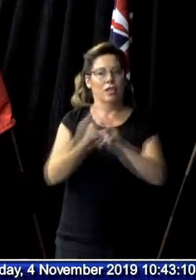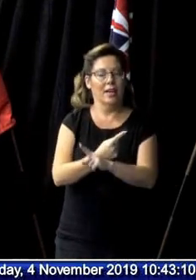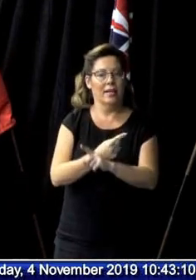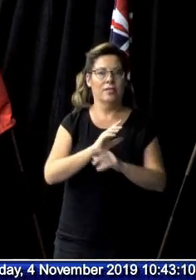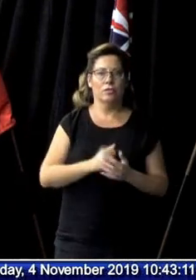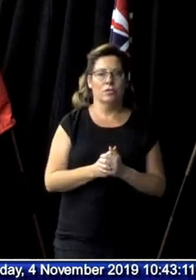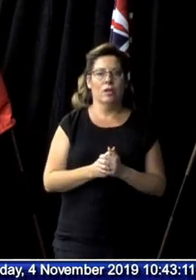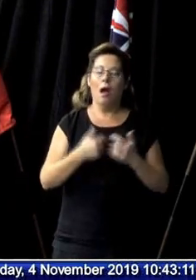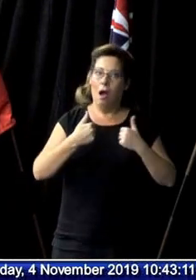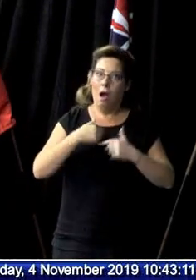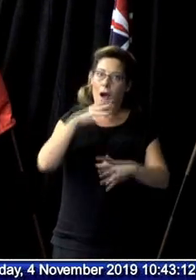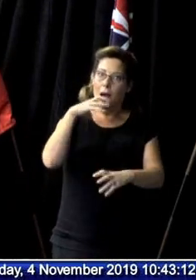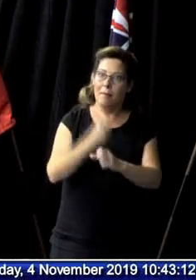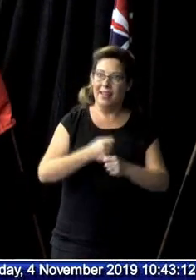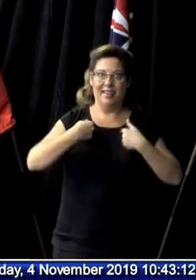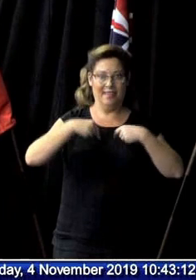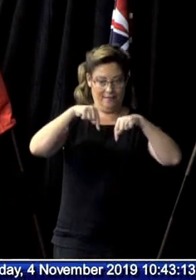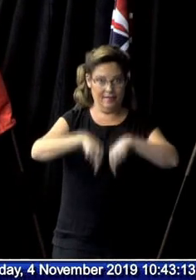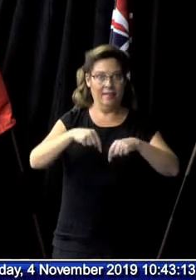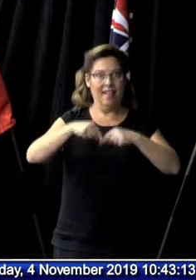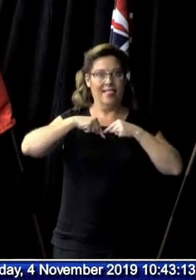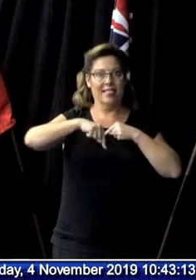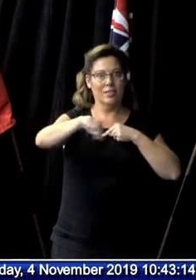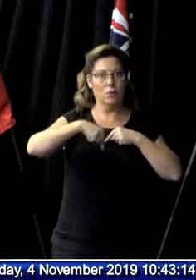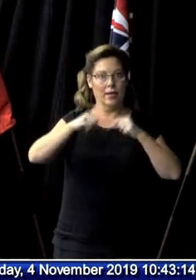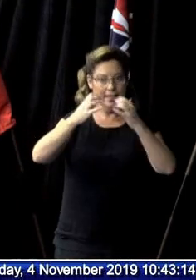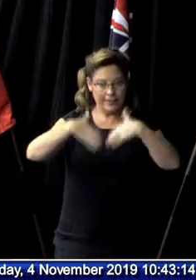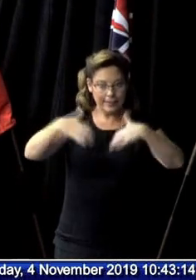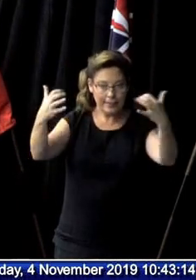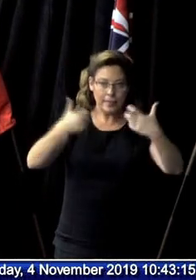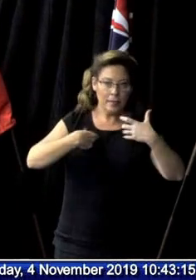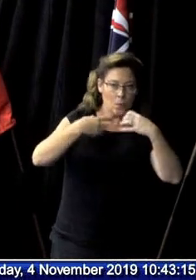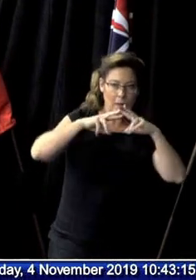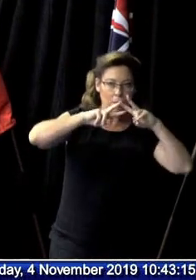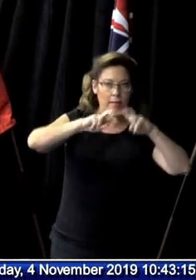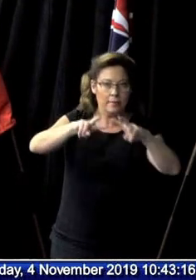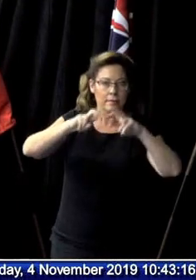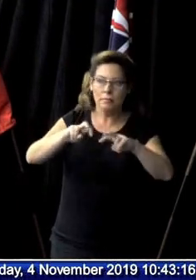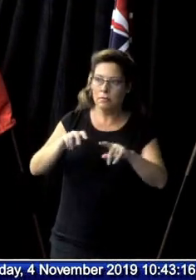different views as to whether there is any role at all for special schools in the public education system.